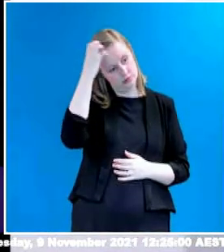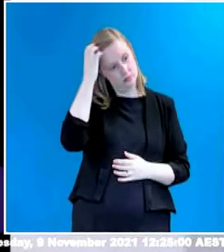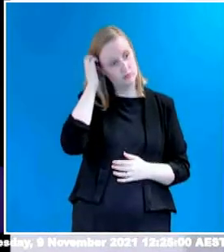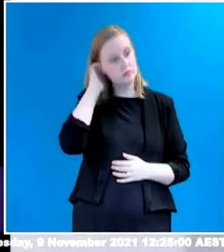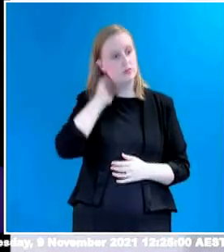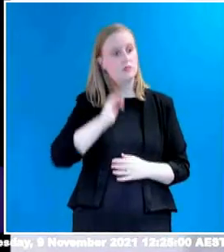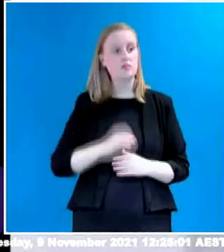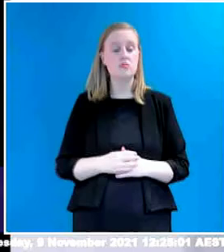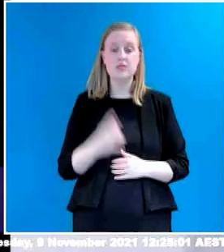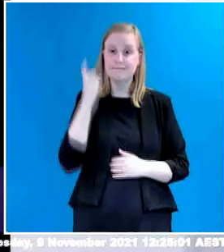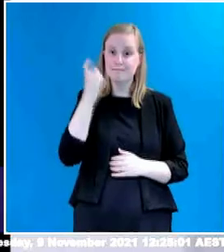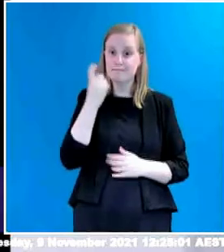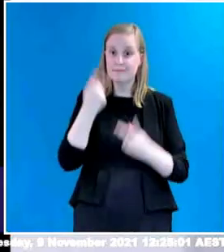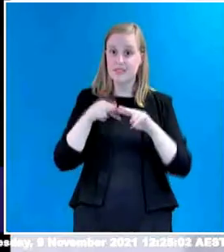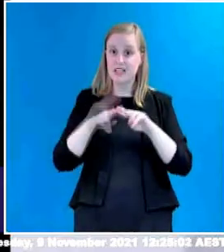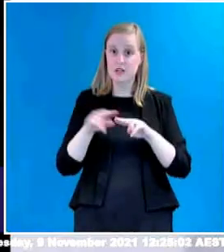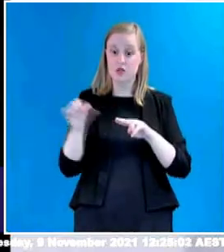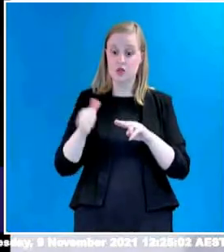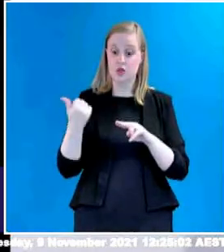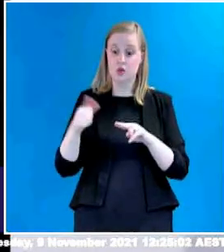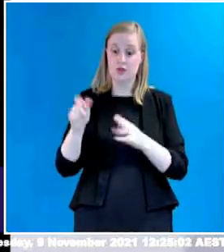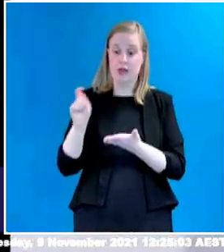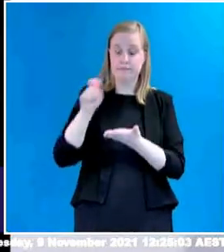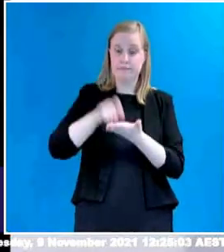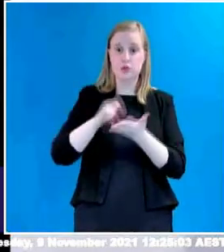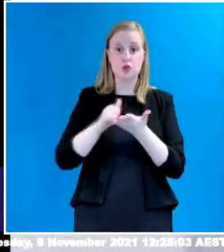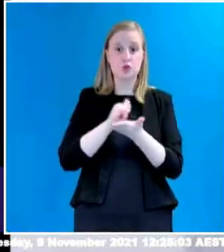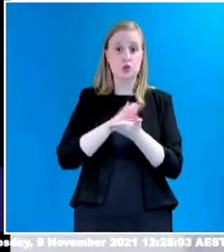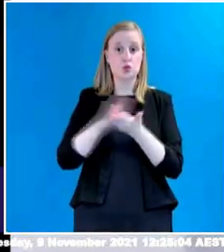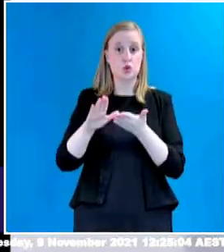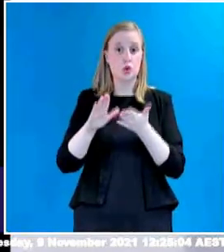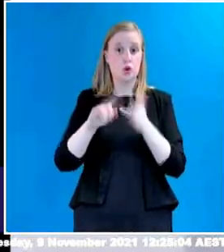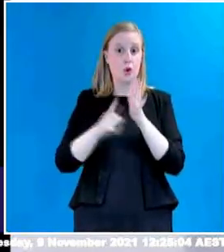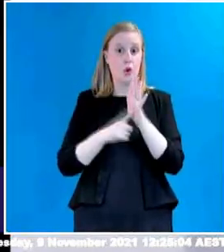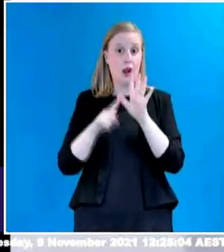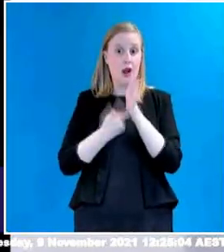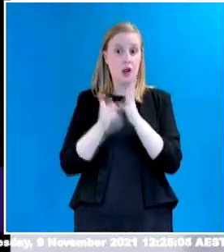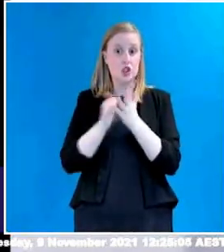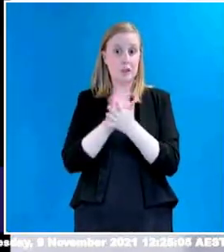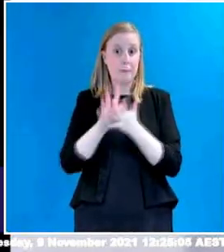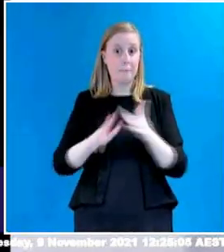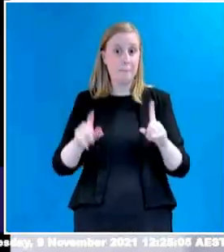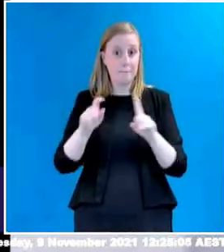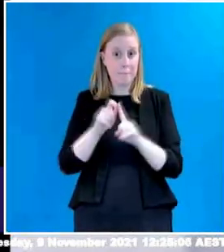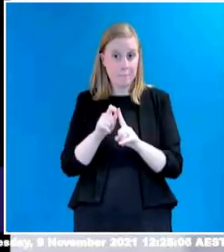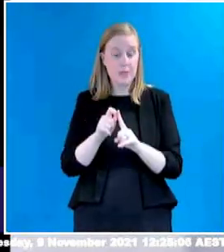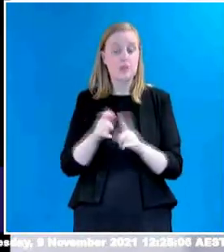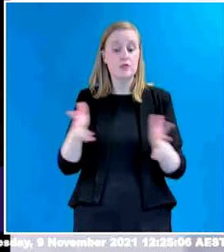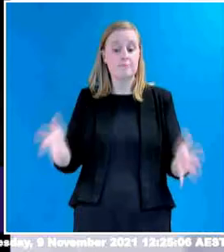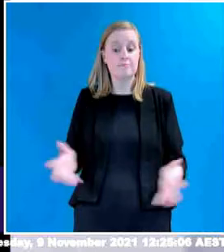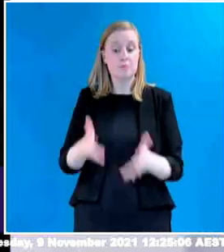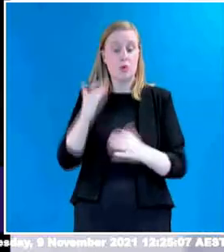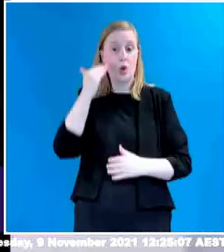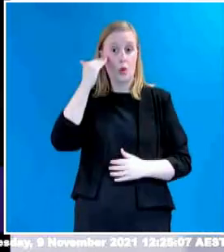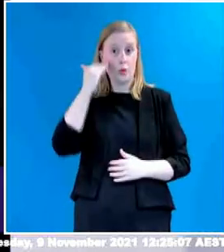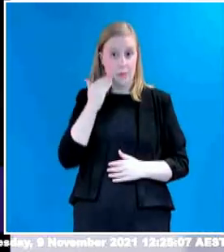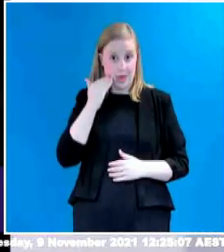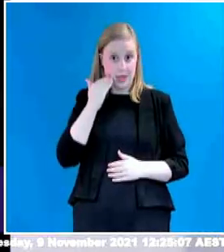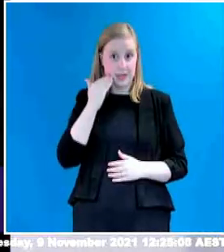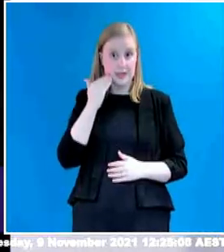example, women to have the experience of working on both public sector and private sector boards.